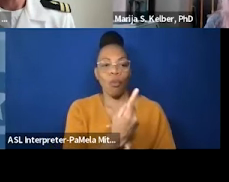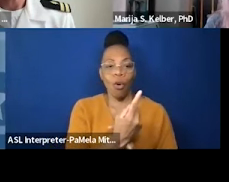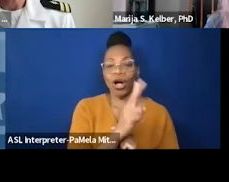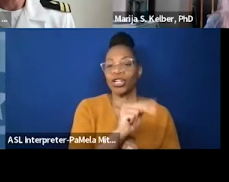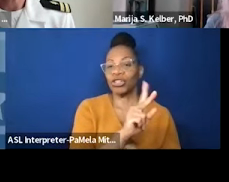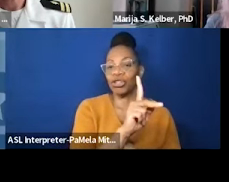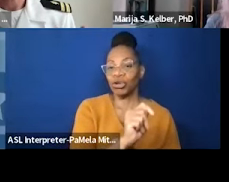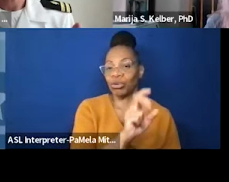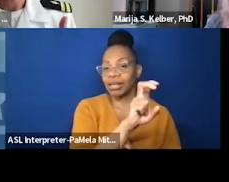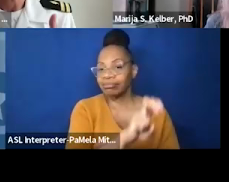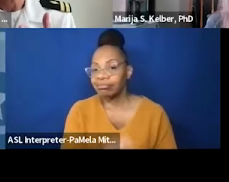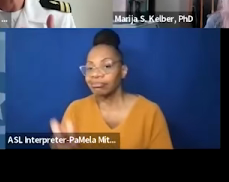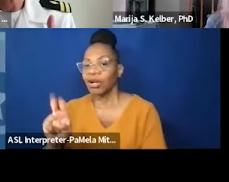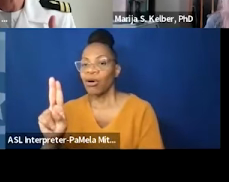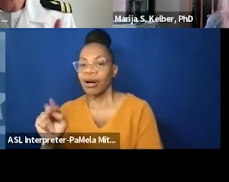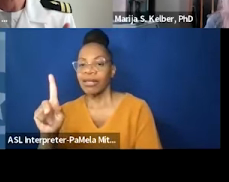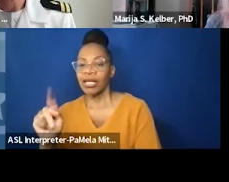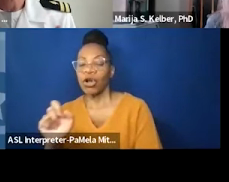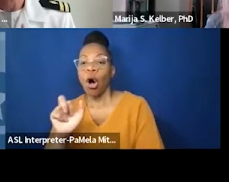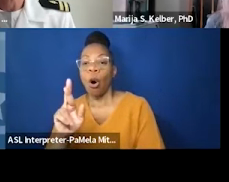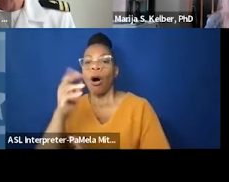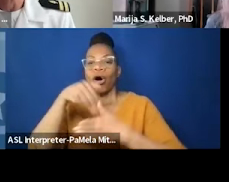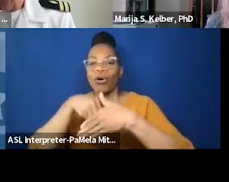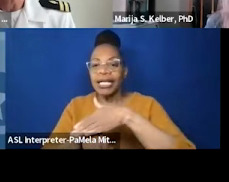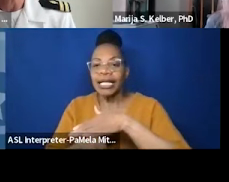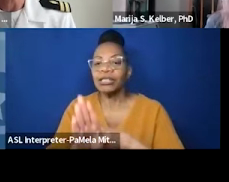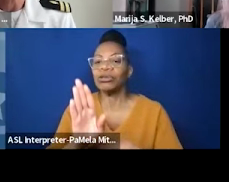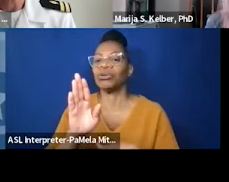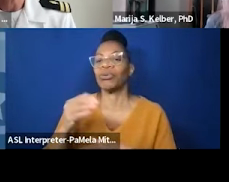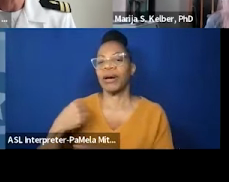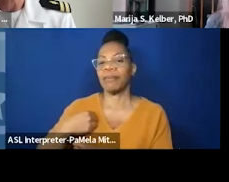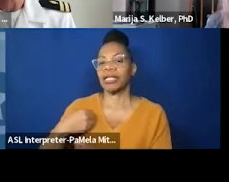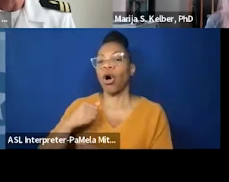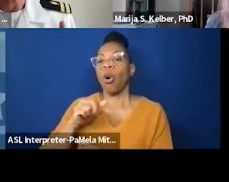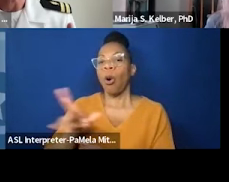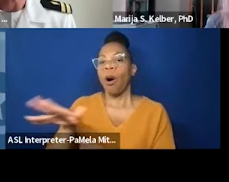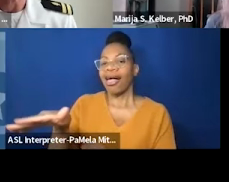moving, entering, or assessing into the military or departing for the military for in whatever pathway